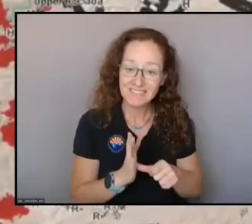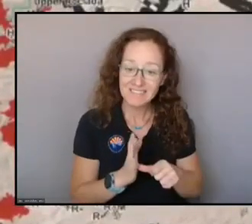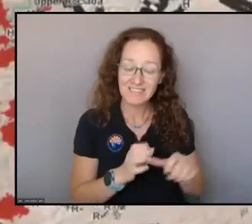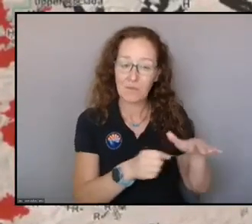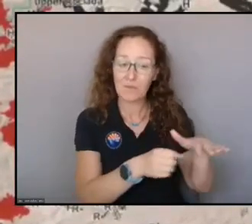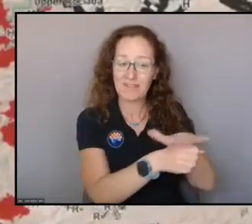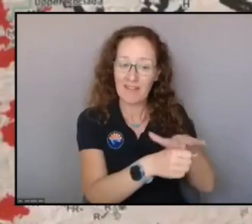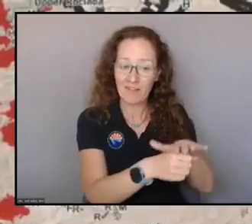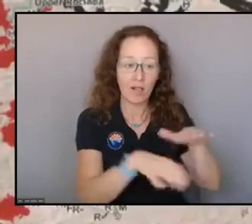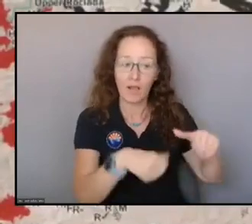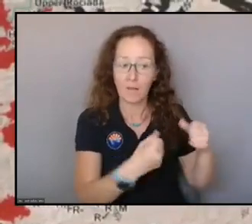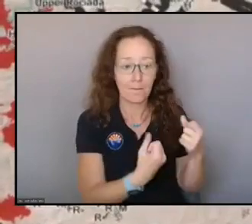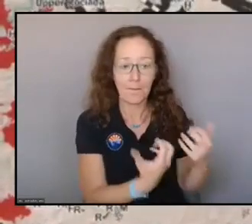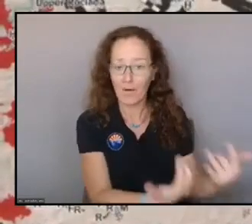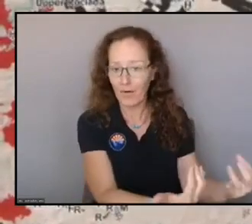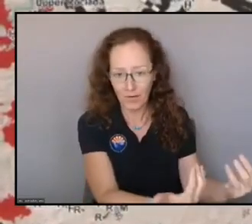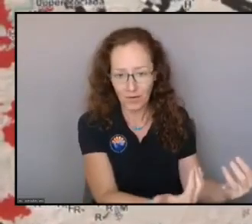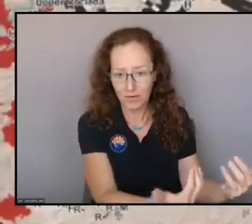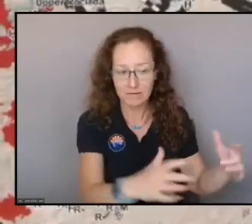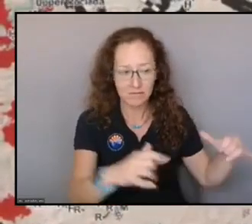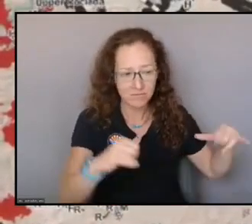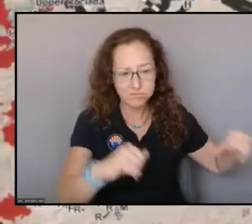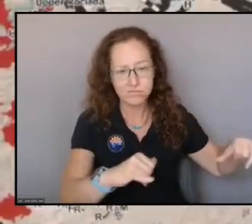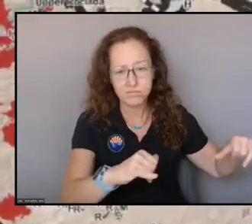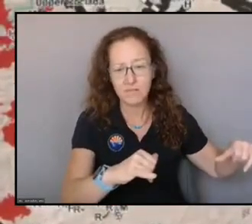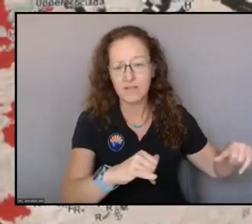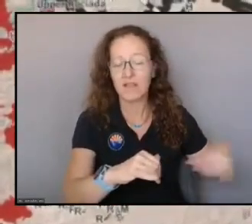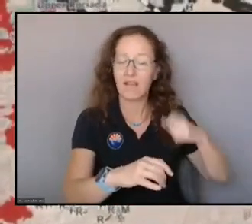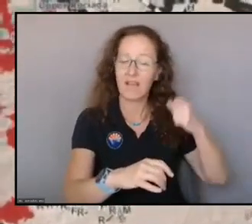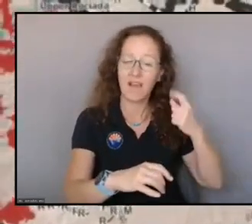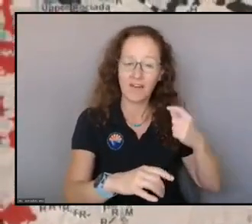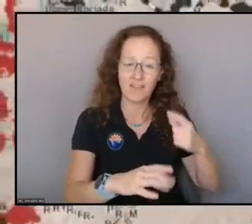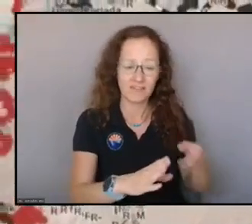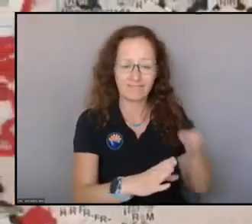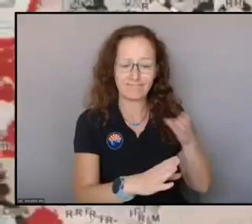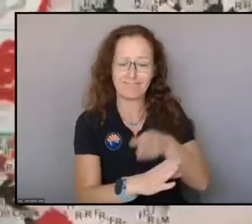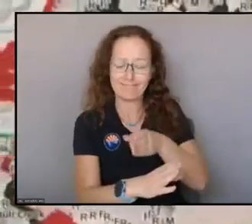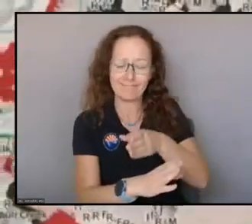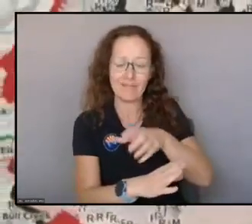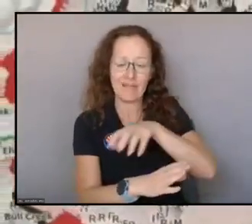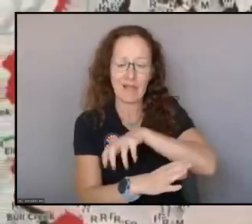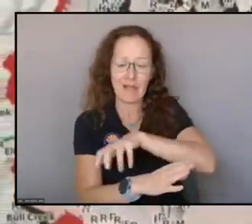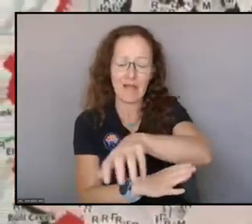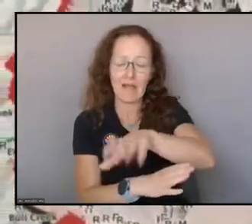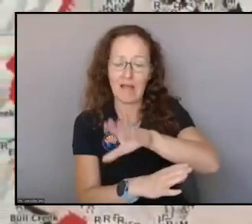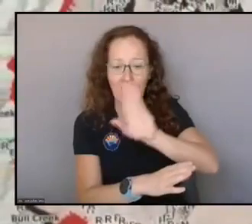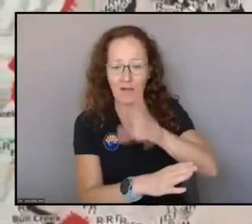THERE IS A REALLY BIG UNBURNED AREA THERE RIGHT UP AGAINST THE SUBDIVISION, WHICH WE HADN'T SEEN FIRE IN